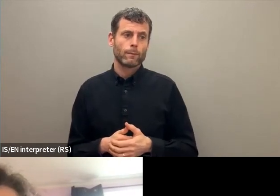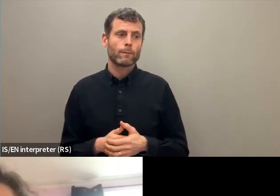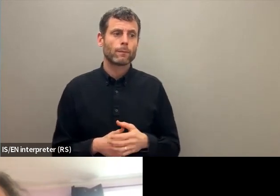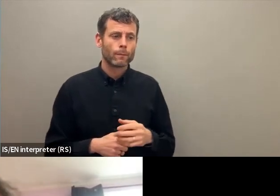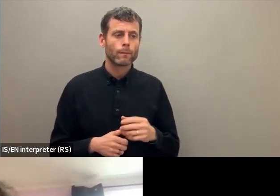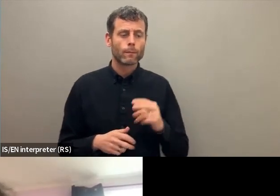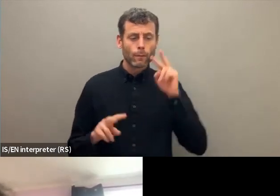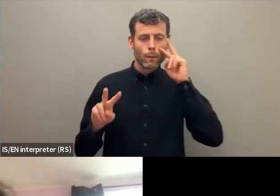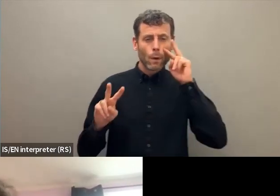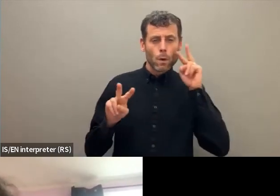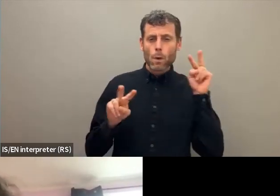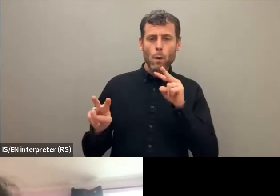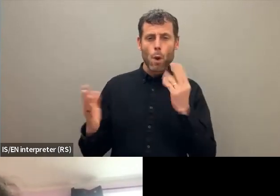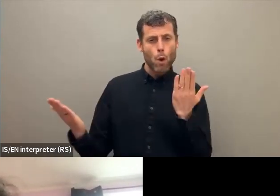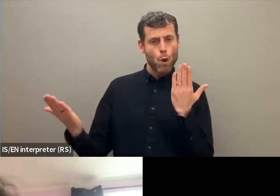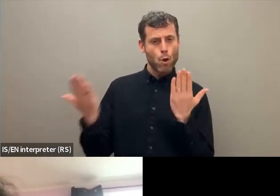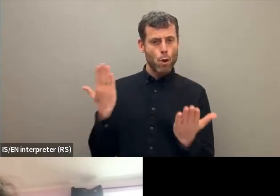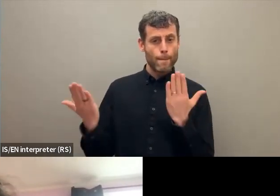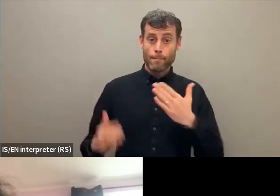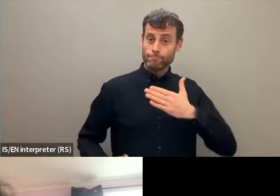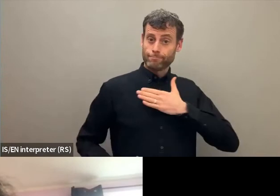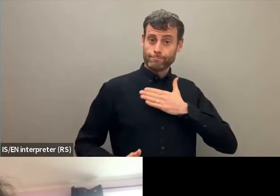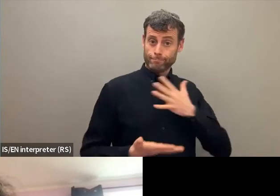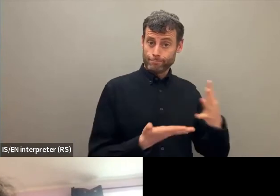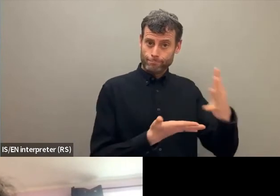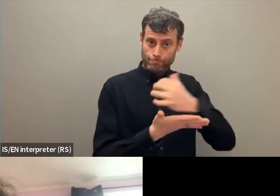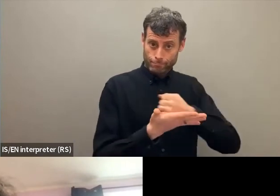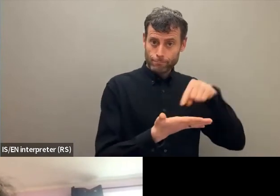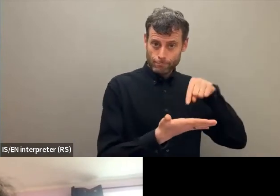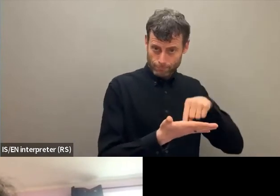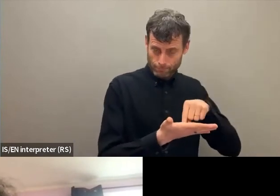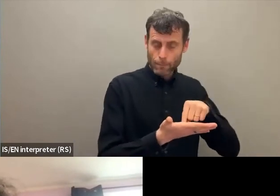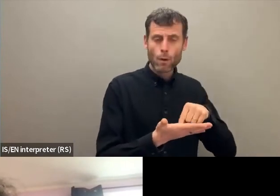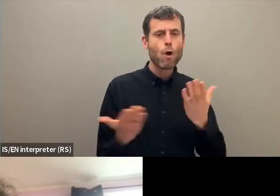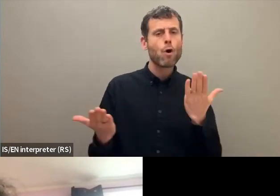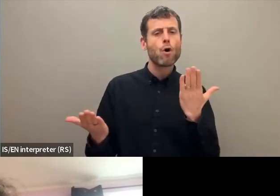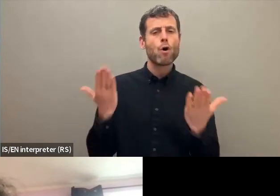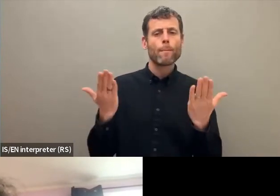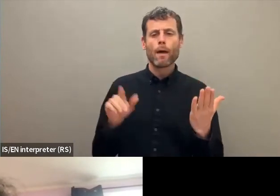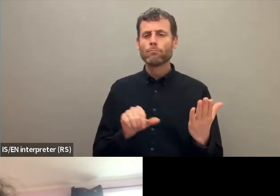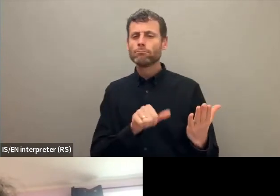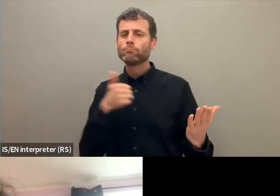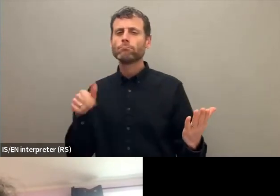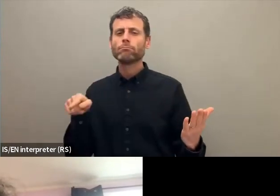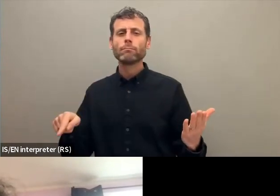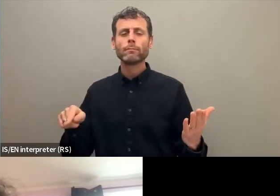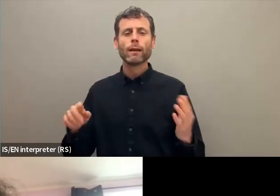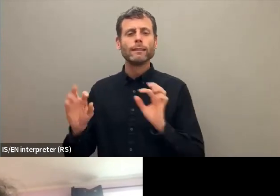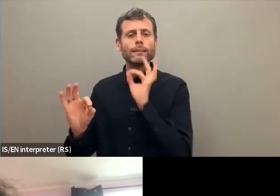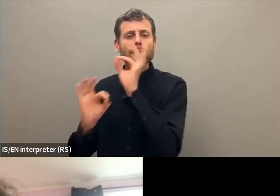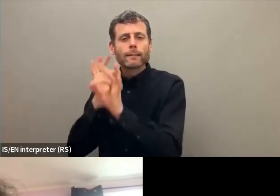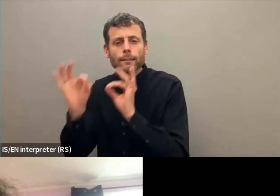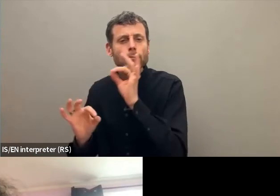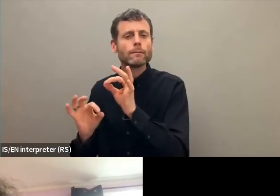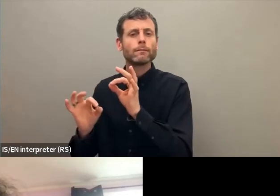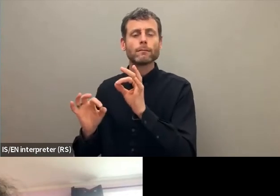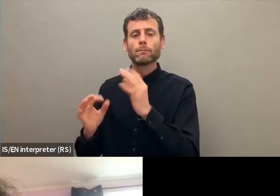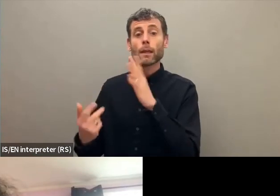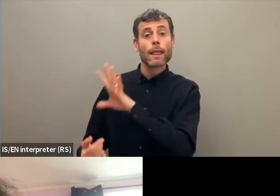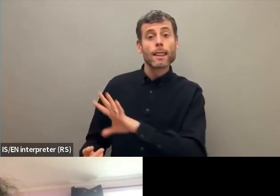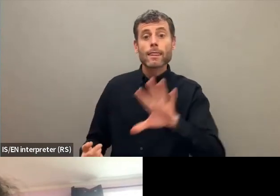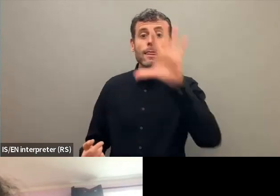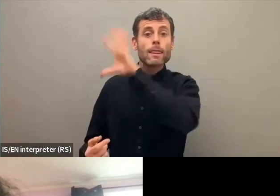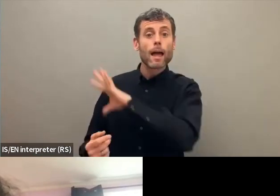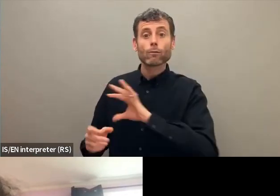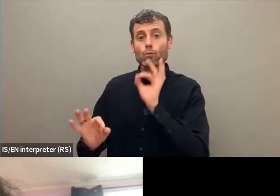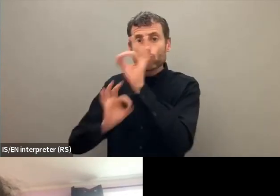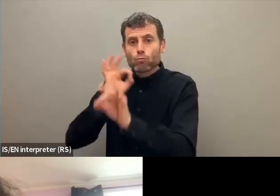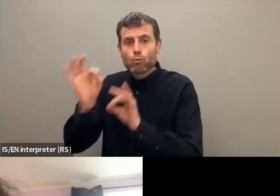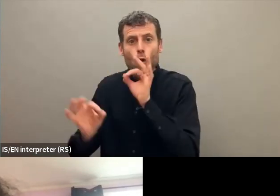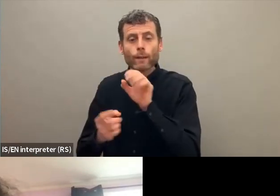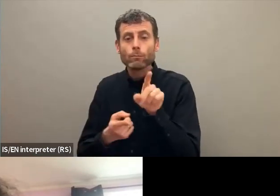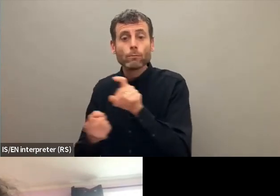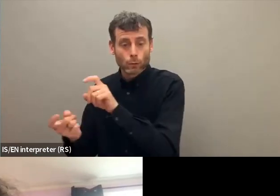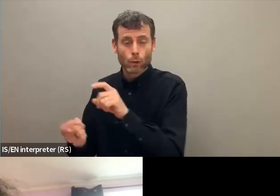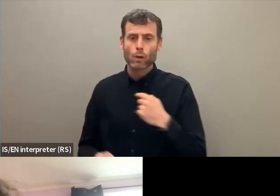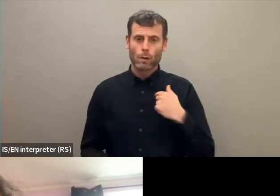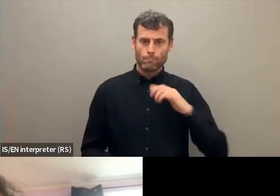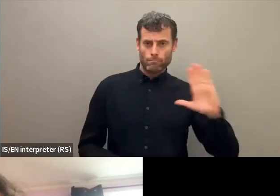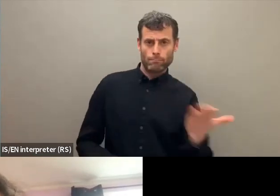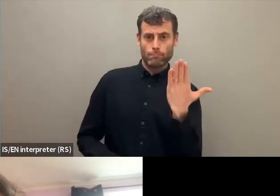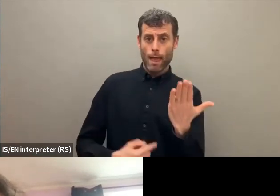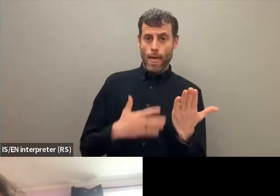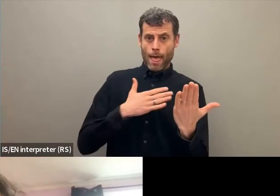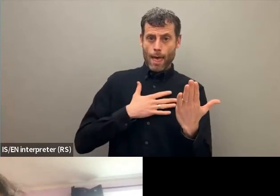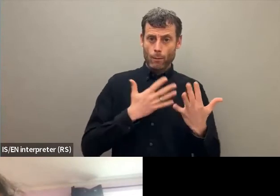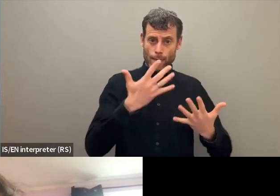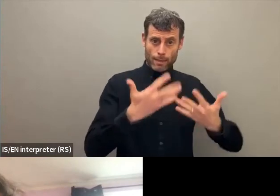Sophie Mitra: At the same time such efforts do not provide nationally representative information on individuals and how songs and such information may be difficult to compare across countries.